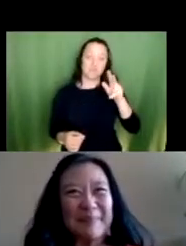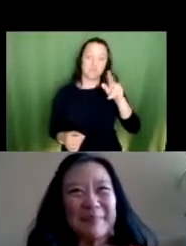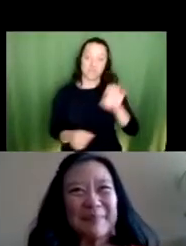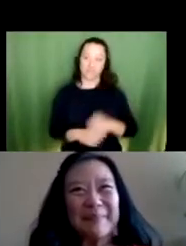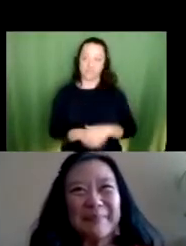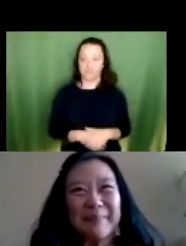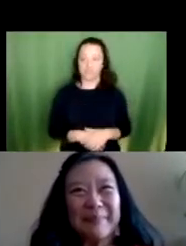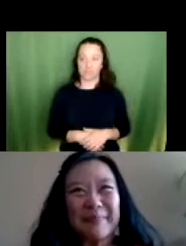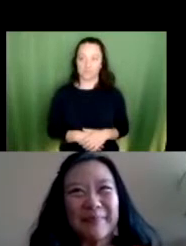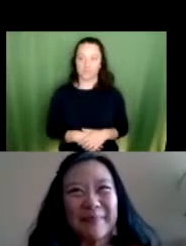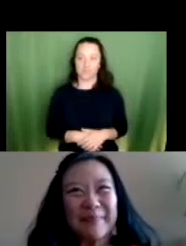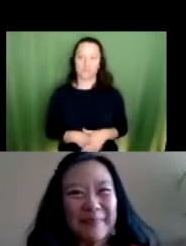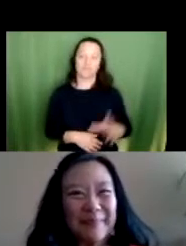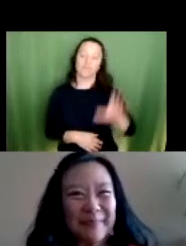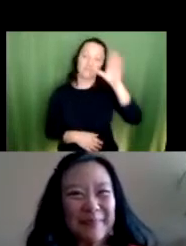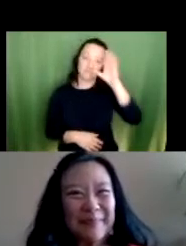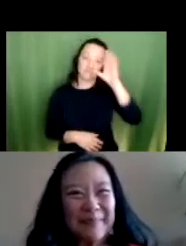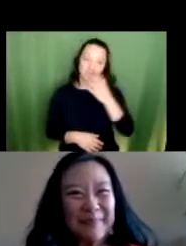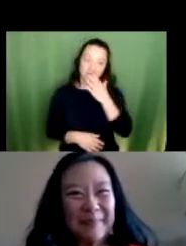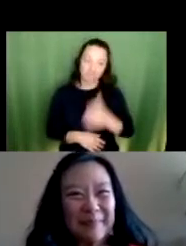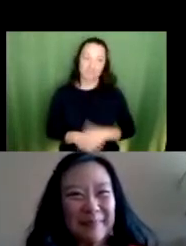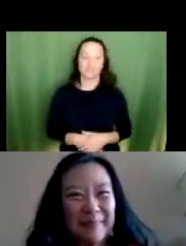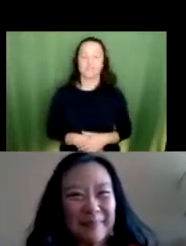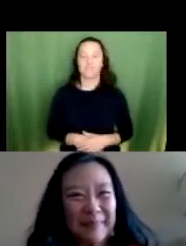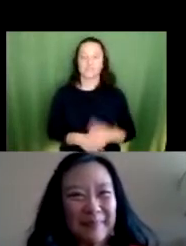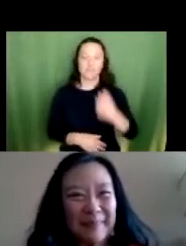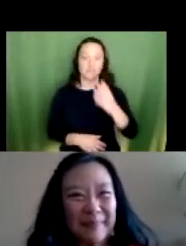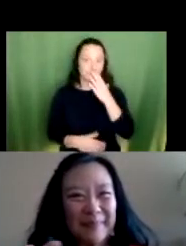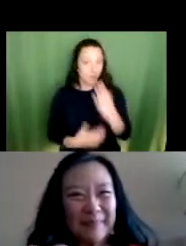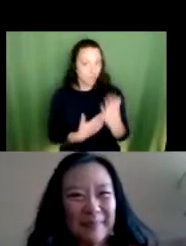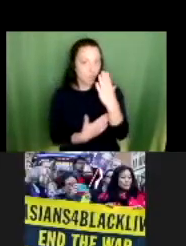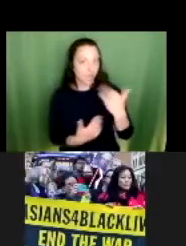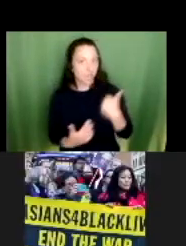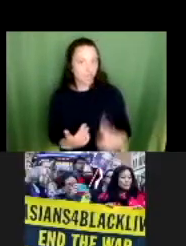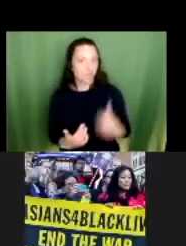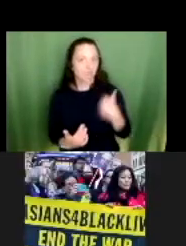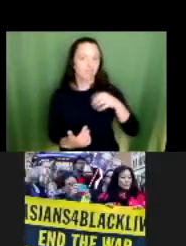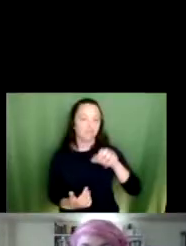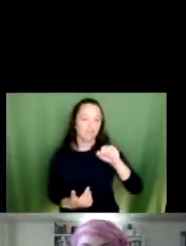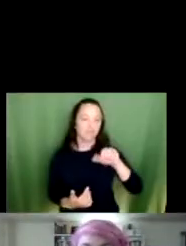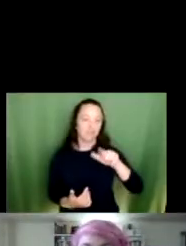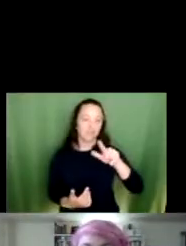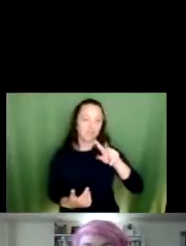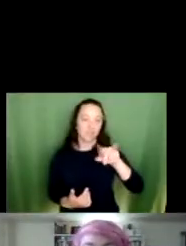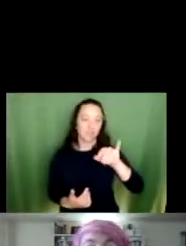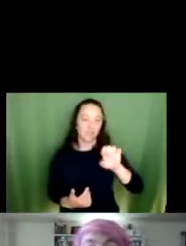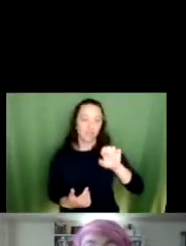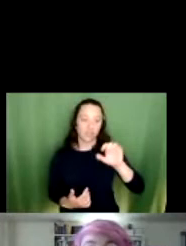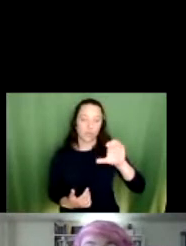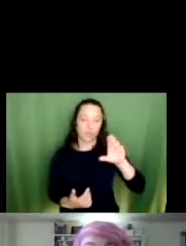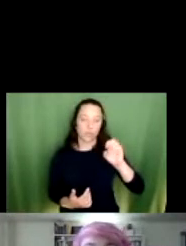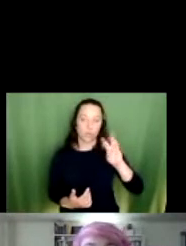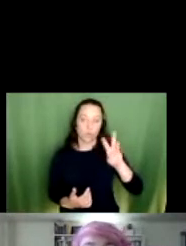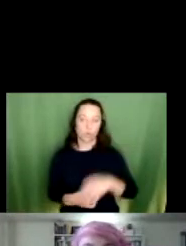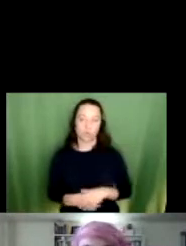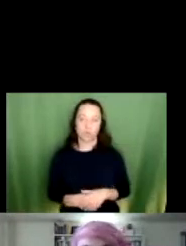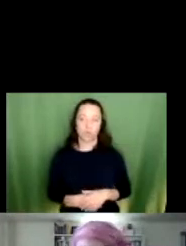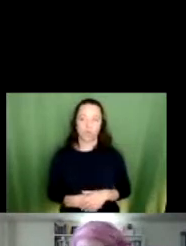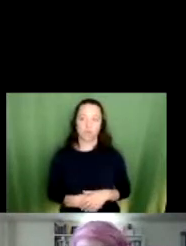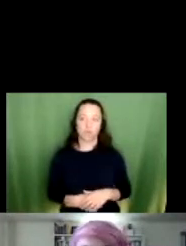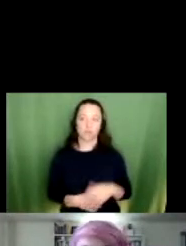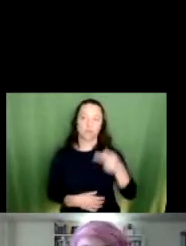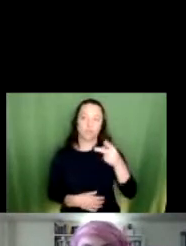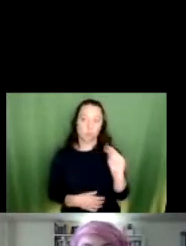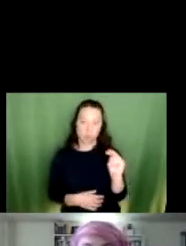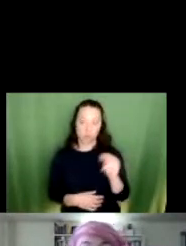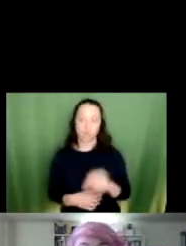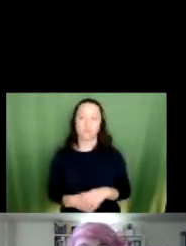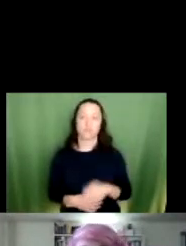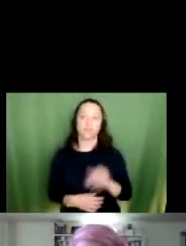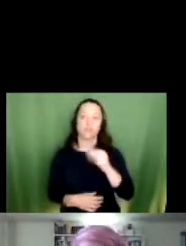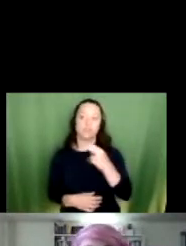Thank you, Kathy. Good morning, everyone. My pronouns are she/her. And I am a white woman with